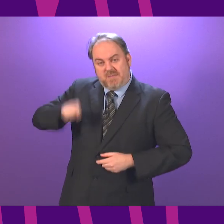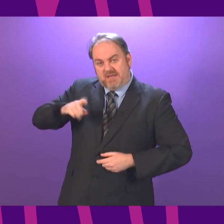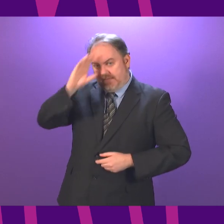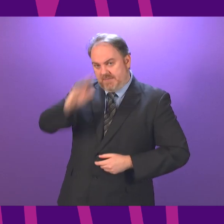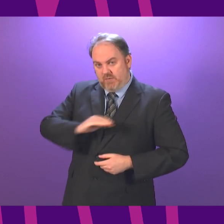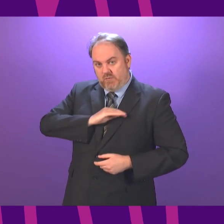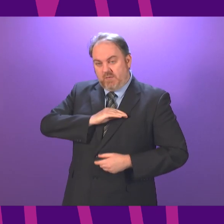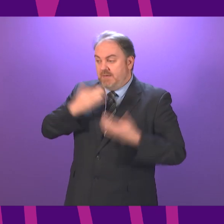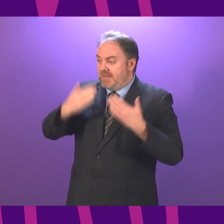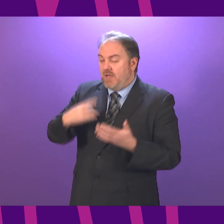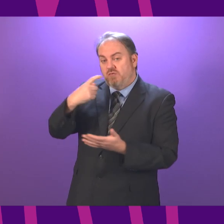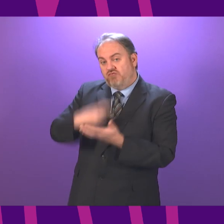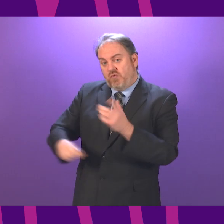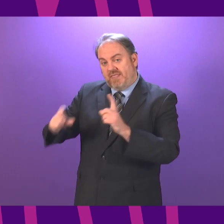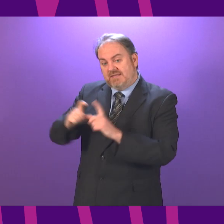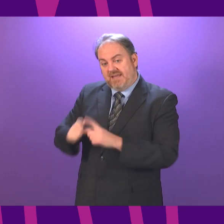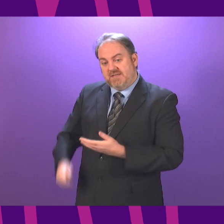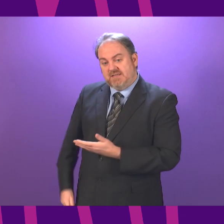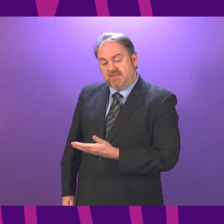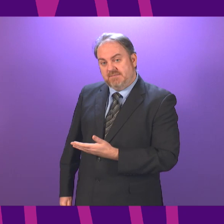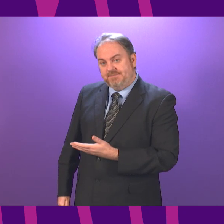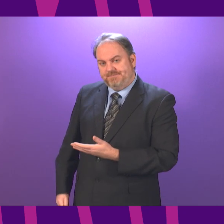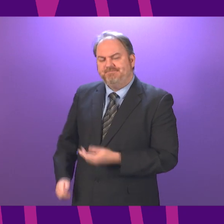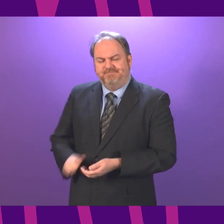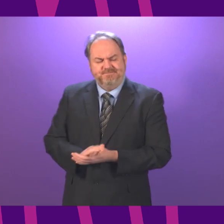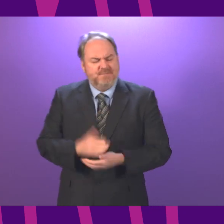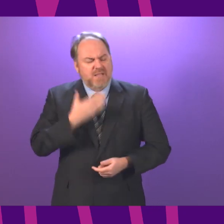Ruth Davidson (Edinburgh Central) (Con): Yesterday, the First Minister was asked